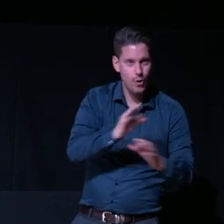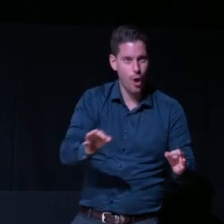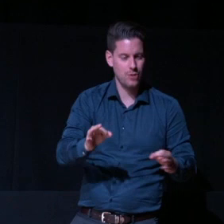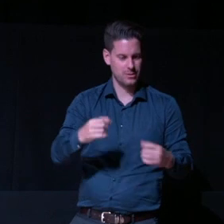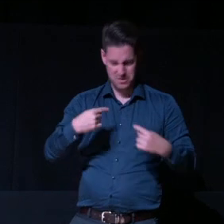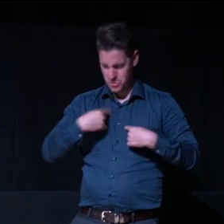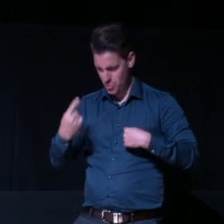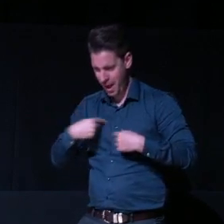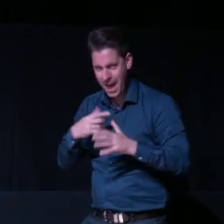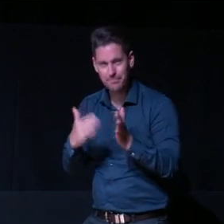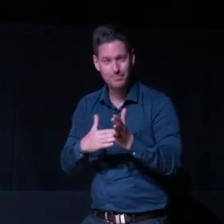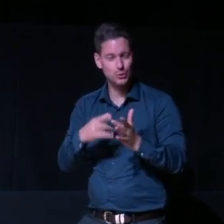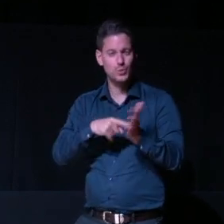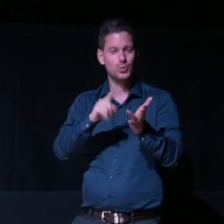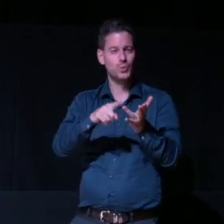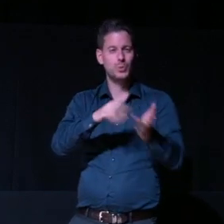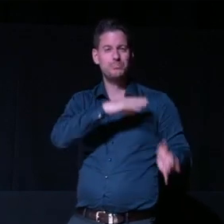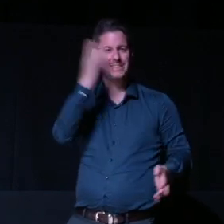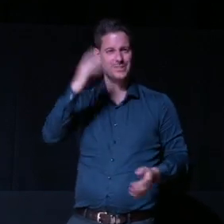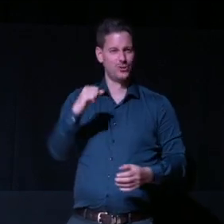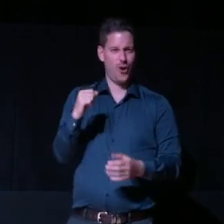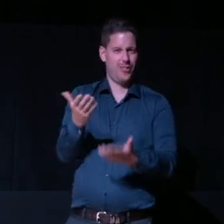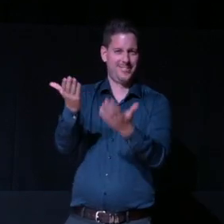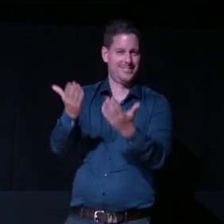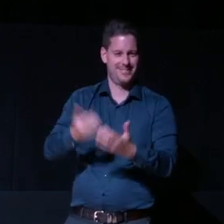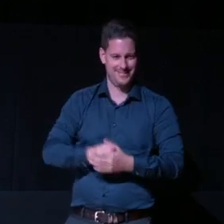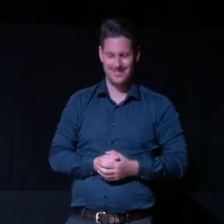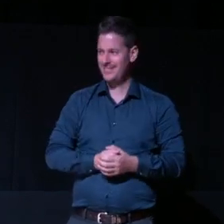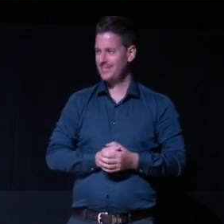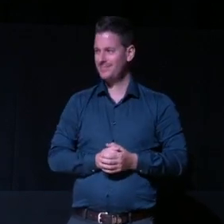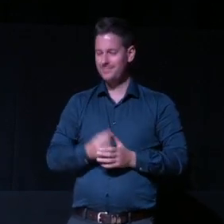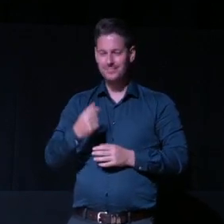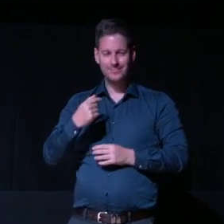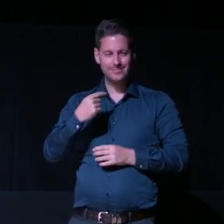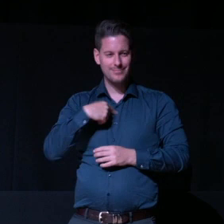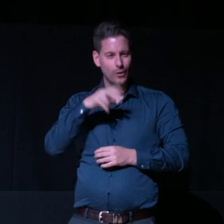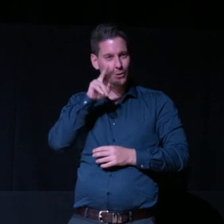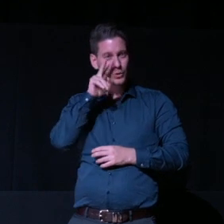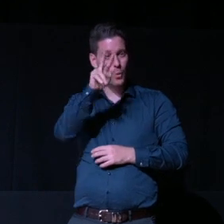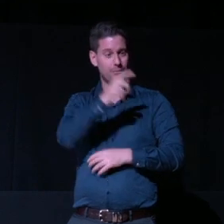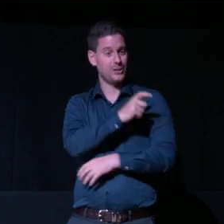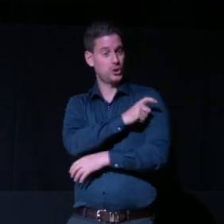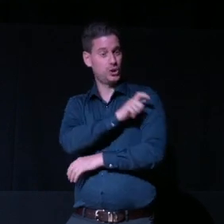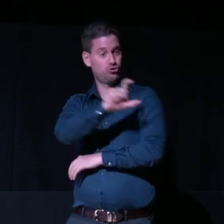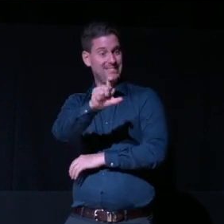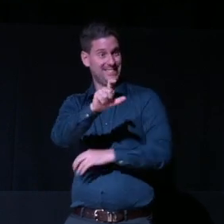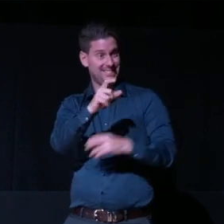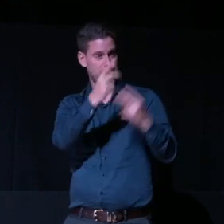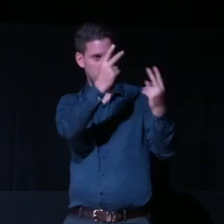And then someone like I ended up I could see the security guards walking towards me. I was like someone's